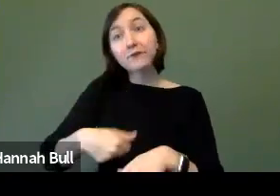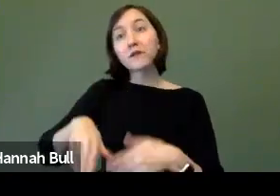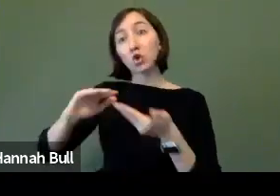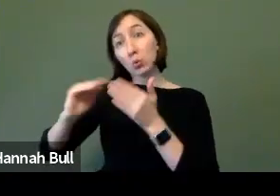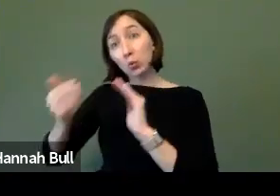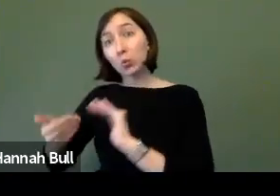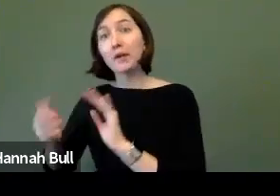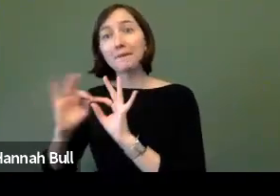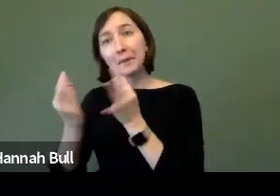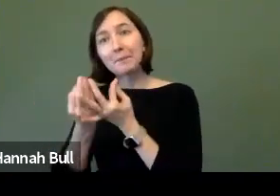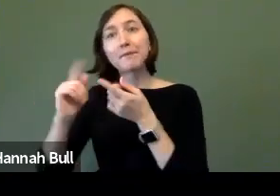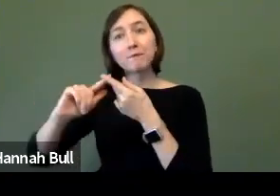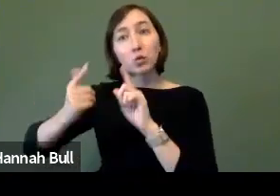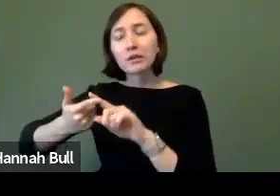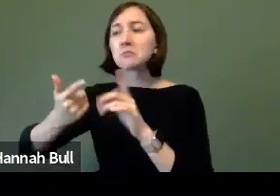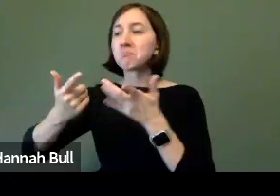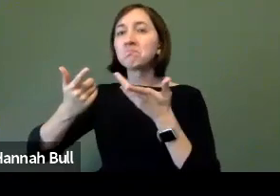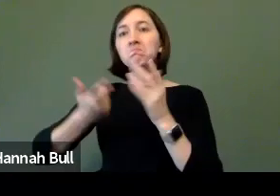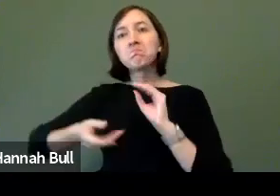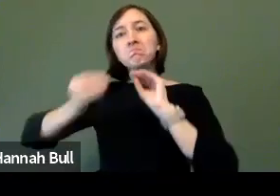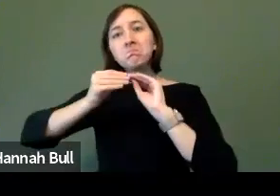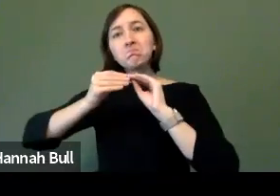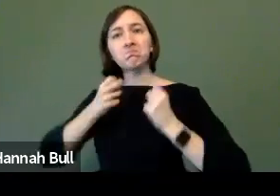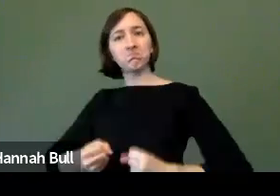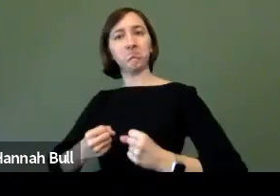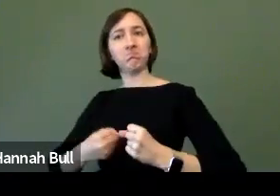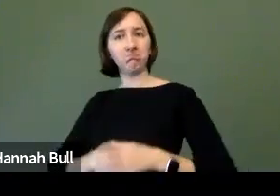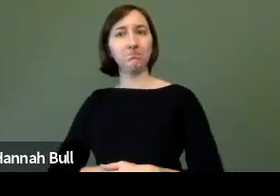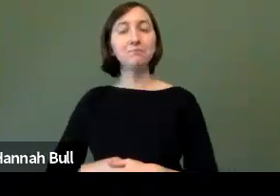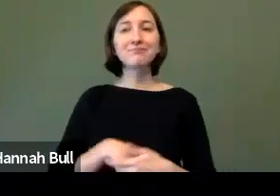We talked about the impacts of stress and how to mitigate that.